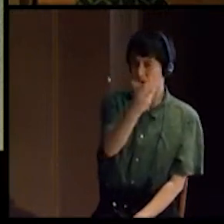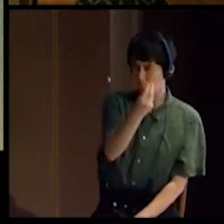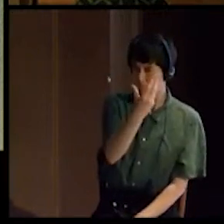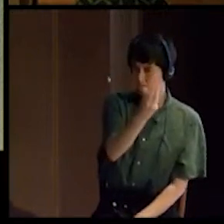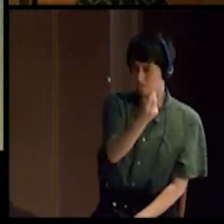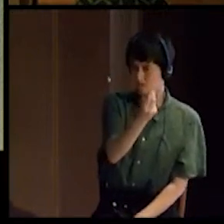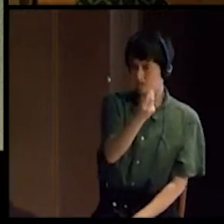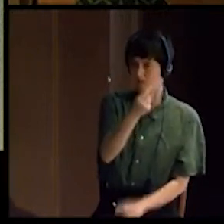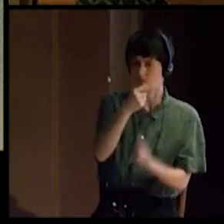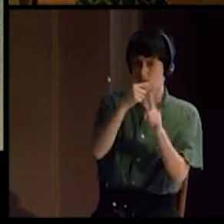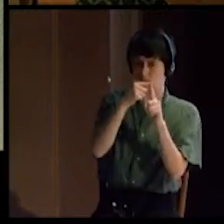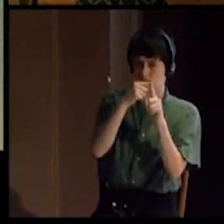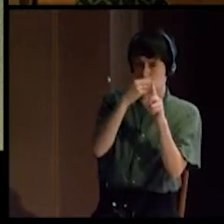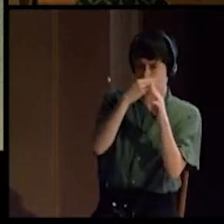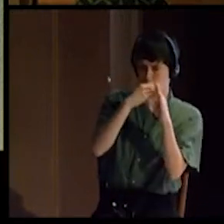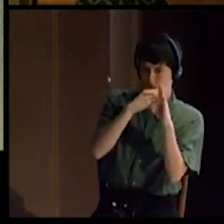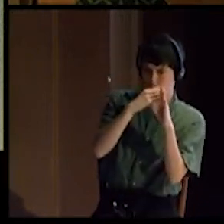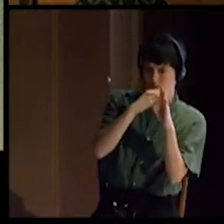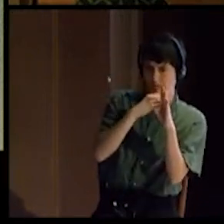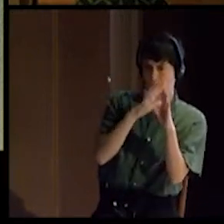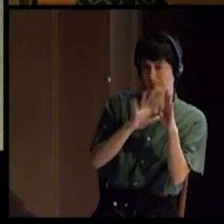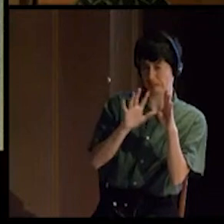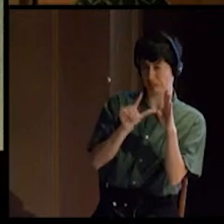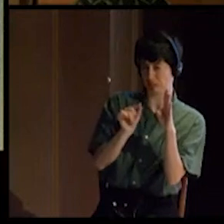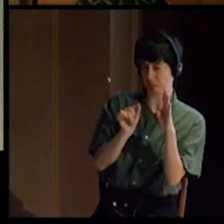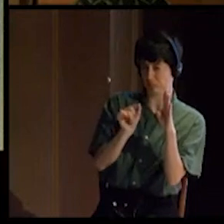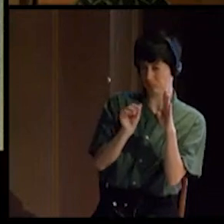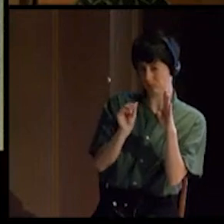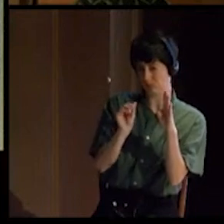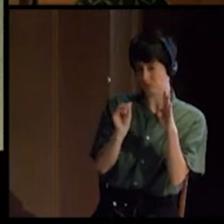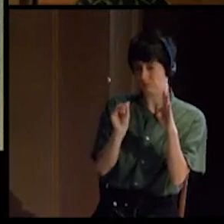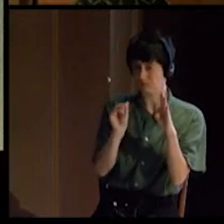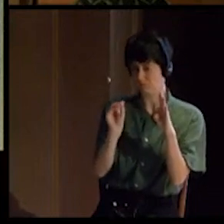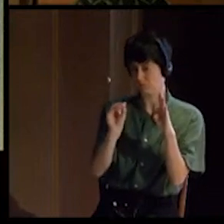and its heart, which is about, you know, an inch away from the outside air,